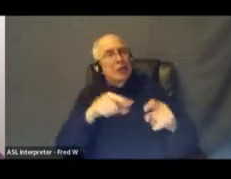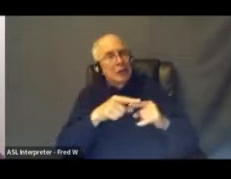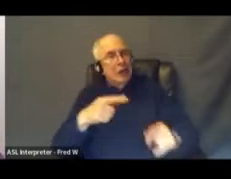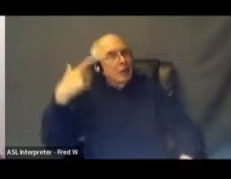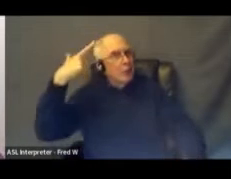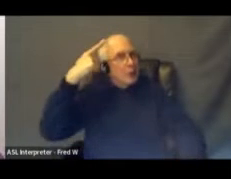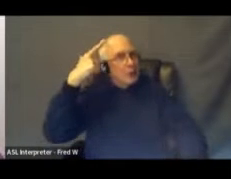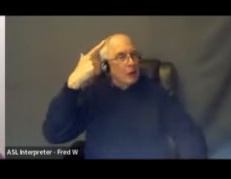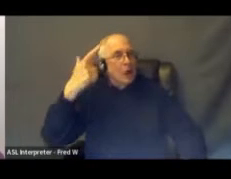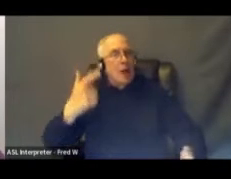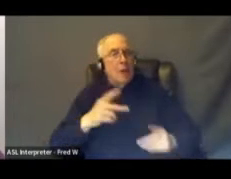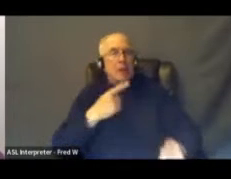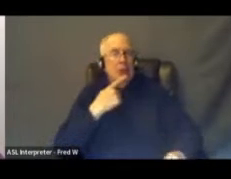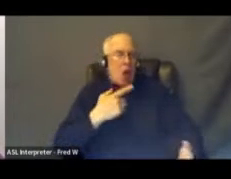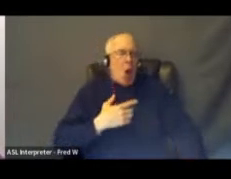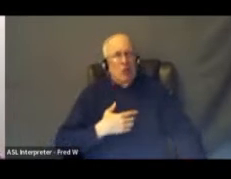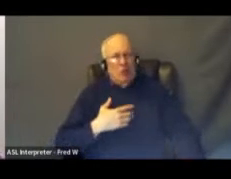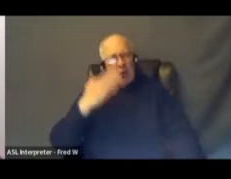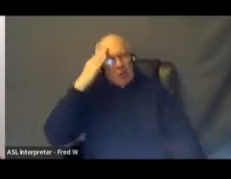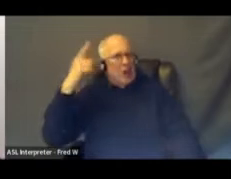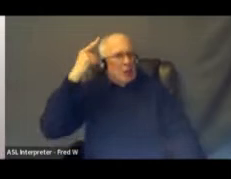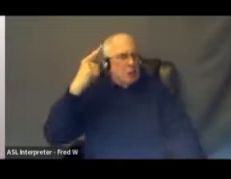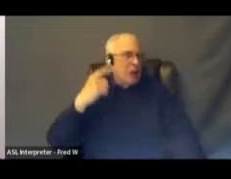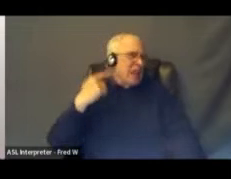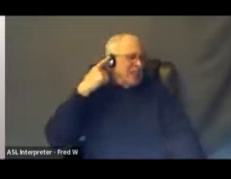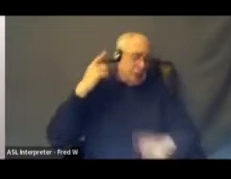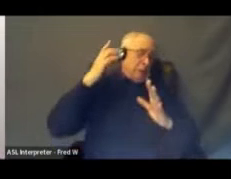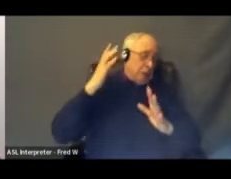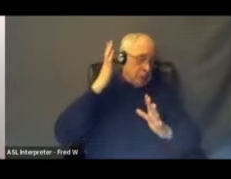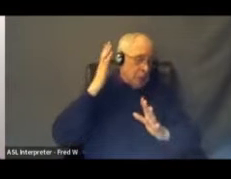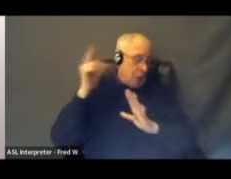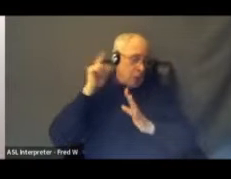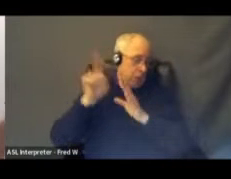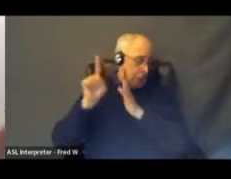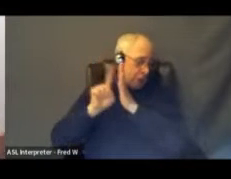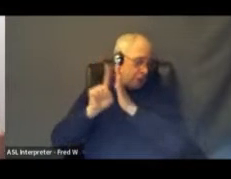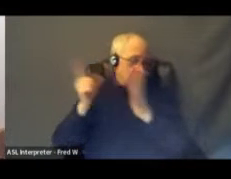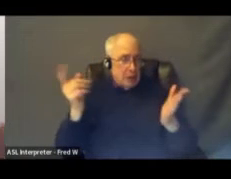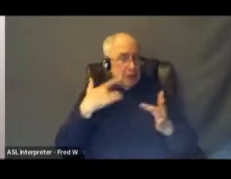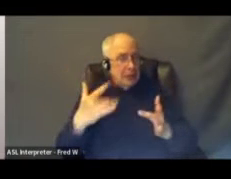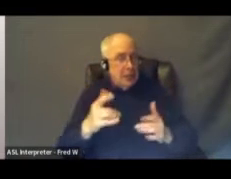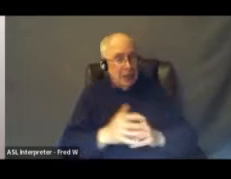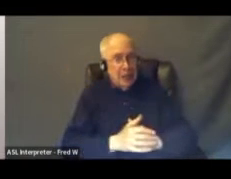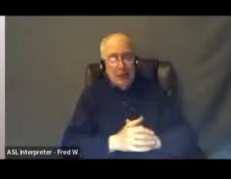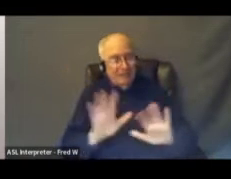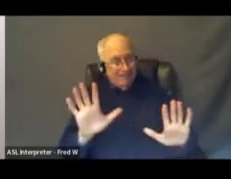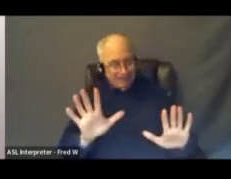around some gunshots before, you know it made my ears rain. Make it makes sense to me why their